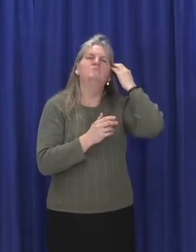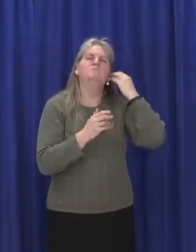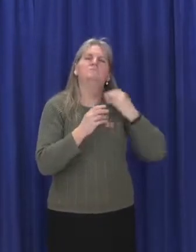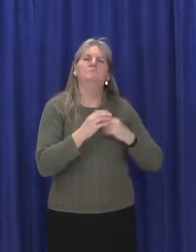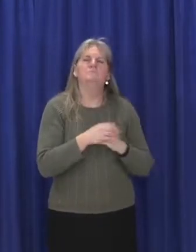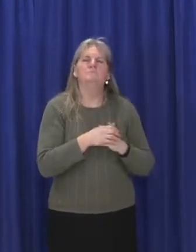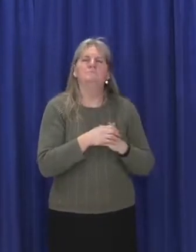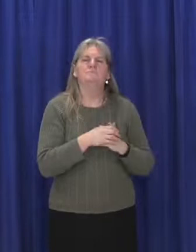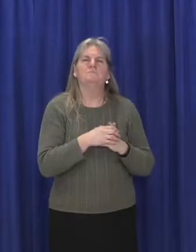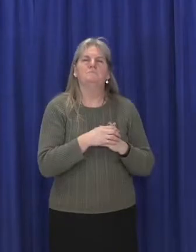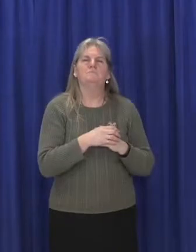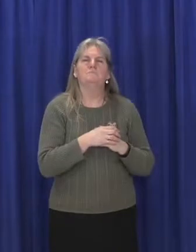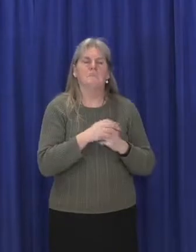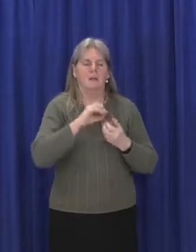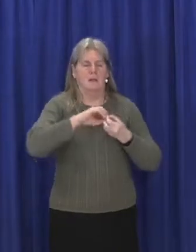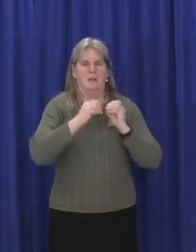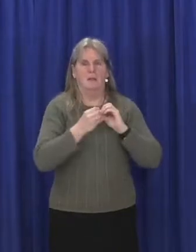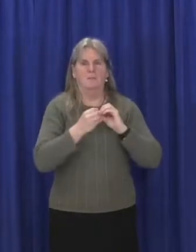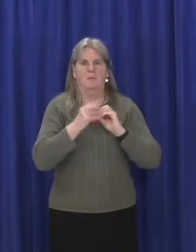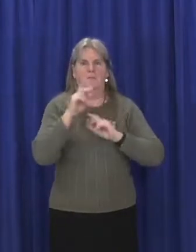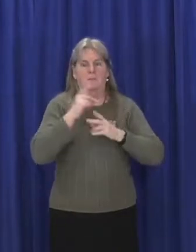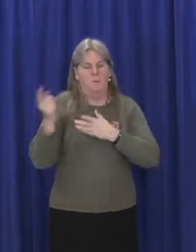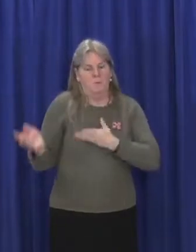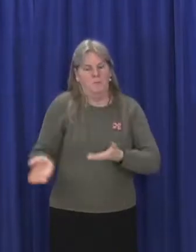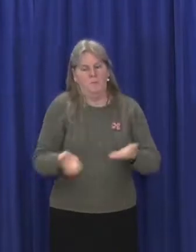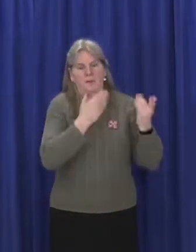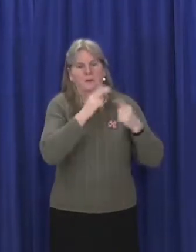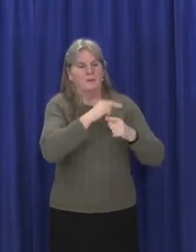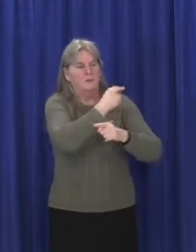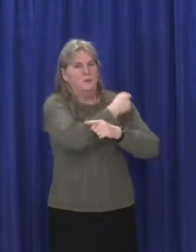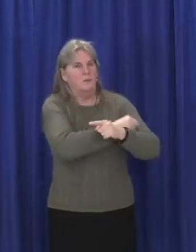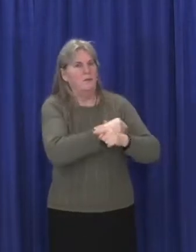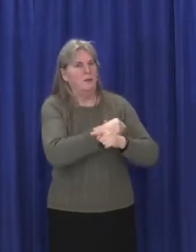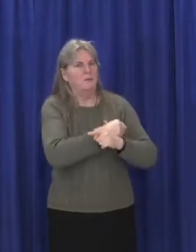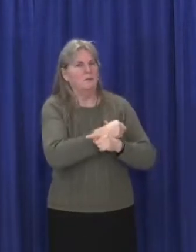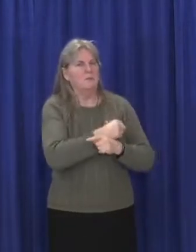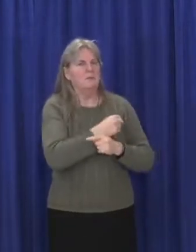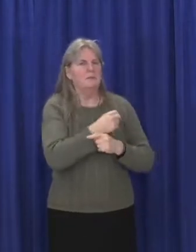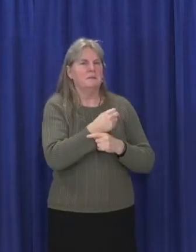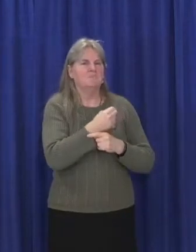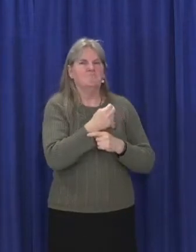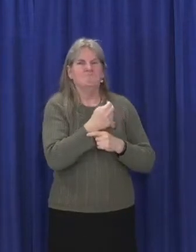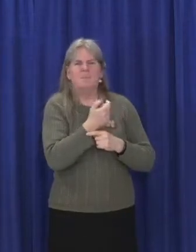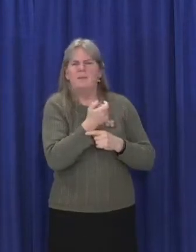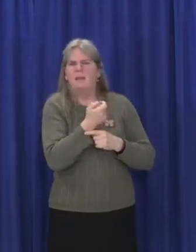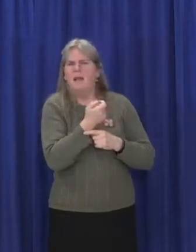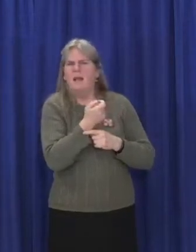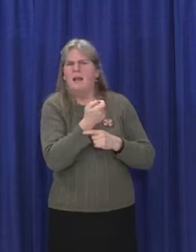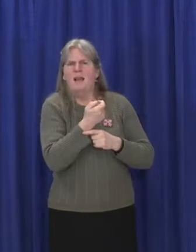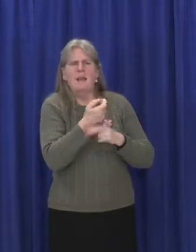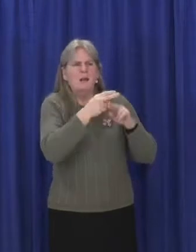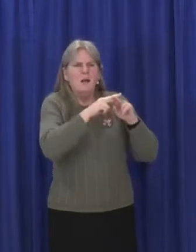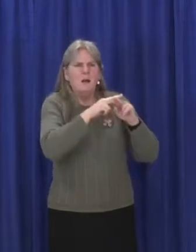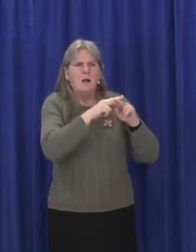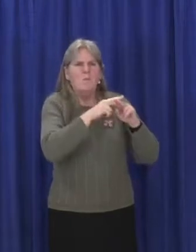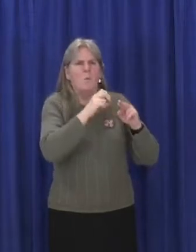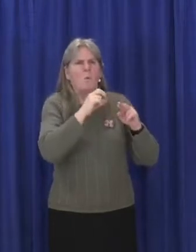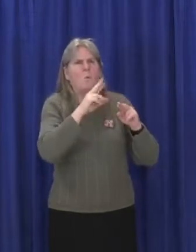frequency of hospitalizations, may be increasing, or again, we may be in that day to day fluctuations. So I'm watching the